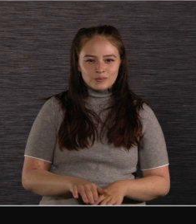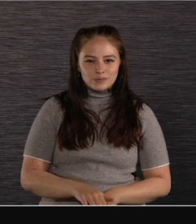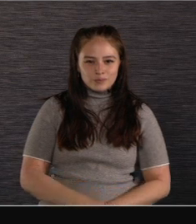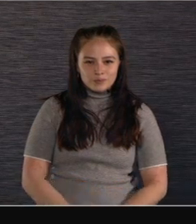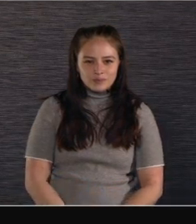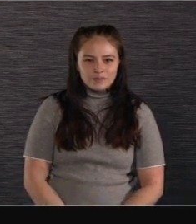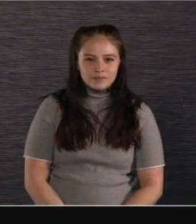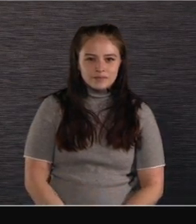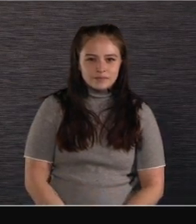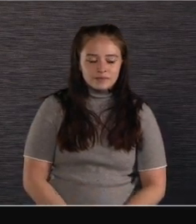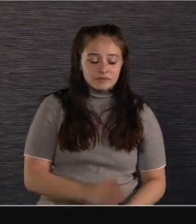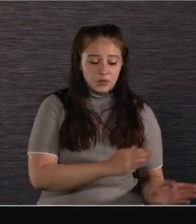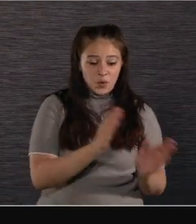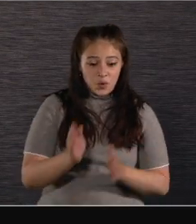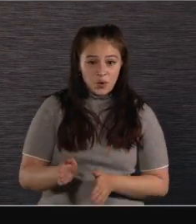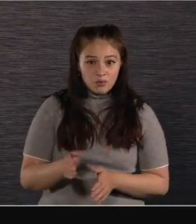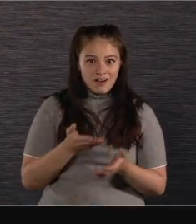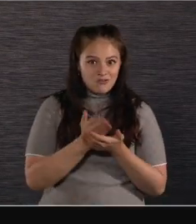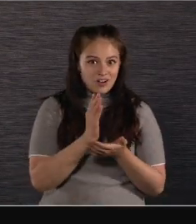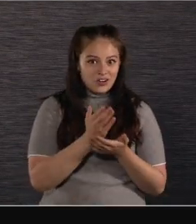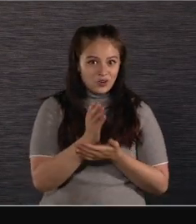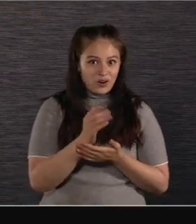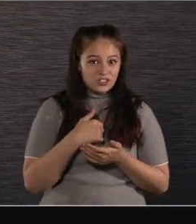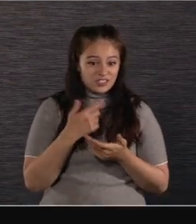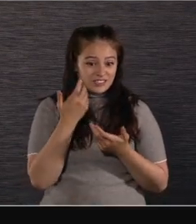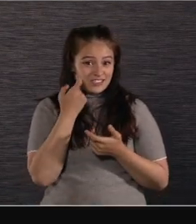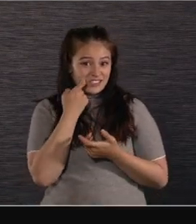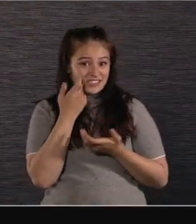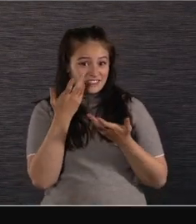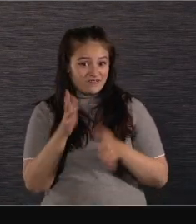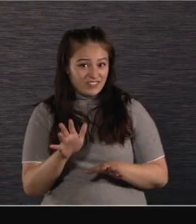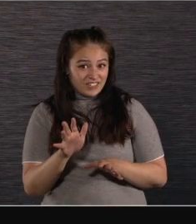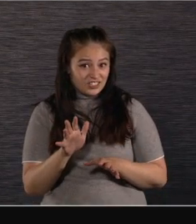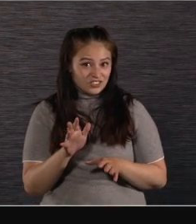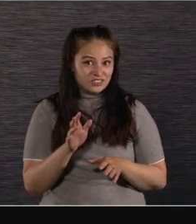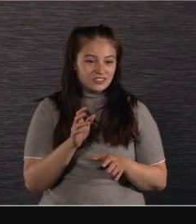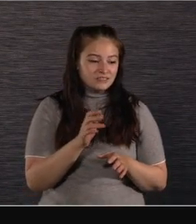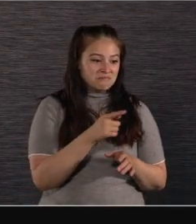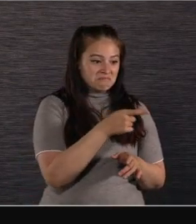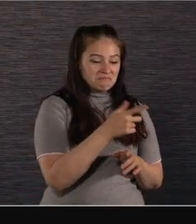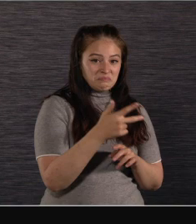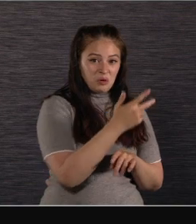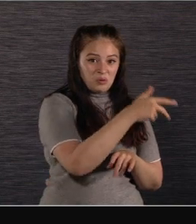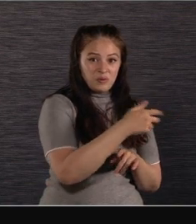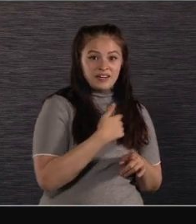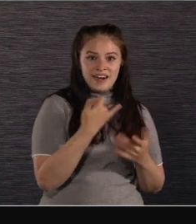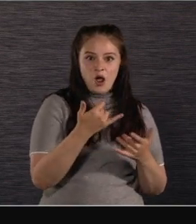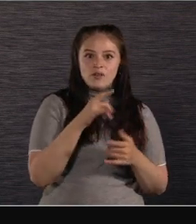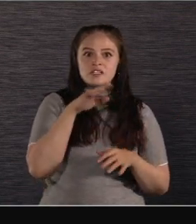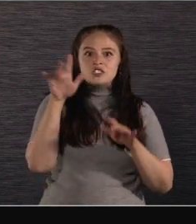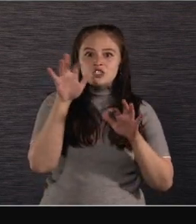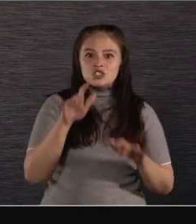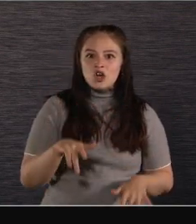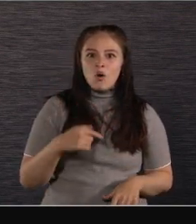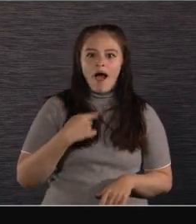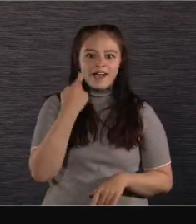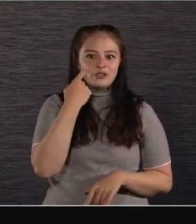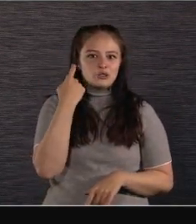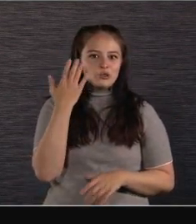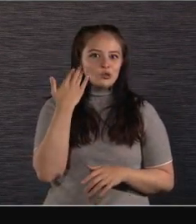All right. All right. We just finished up with Blake Wilkey. Now we here at Snow Summit, my stomping grounds. I used to ski here all night.